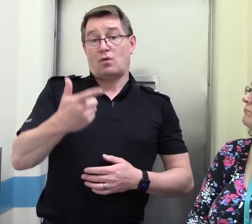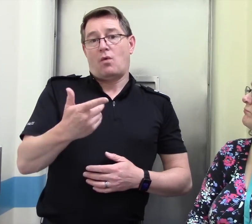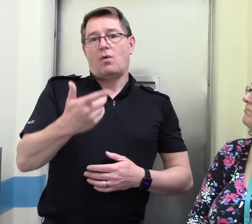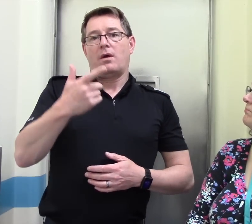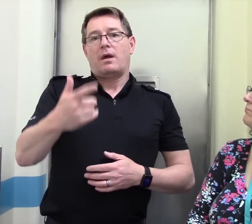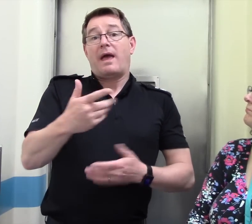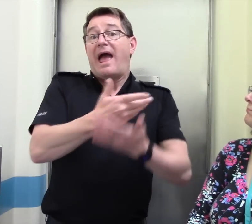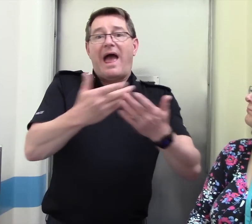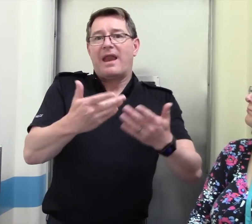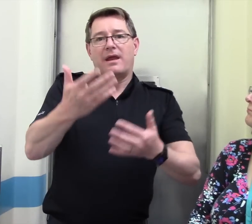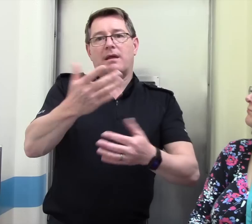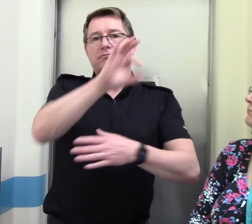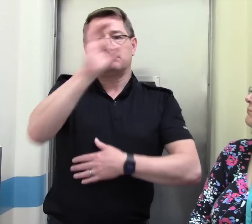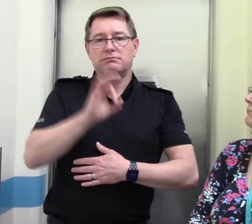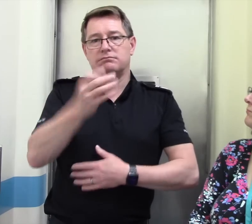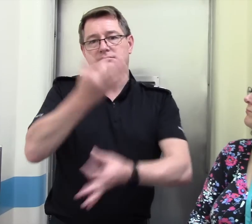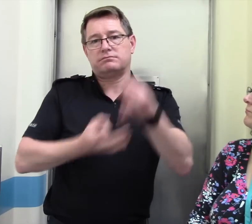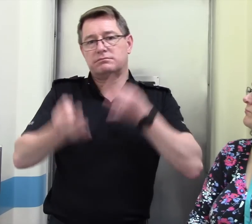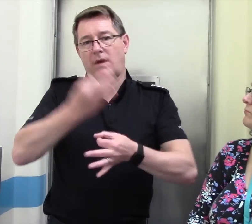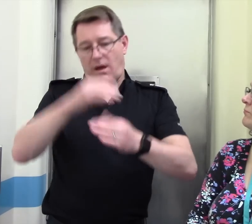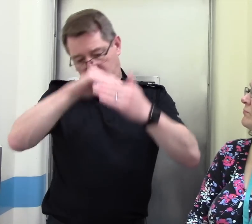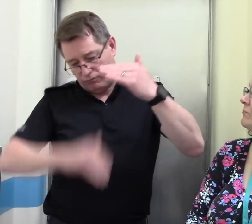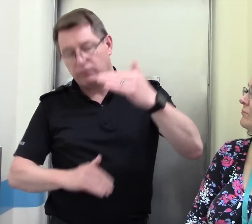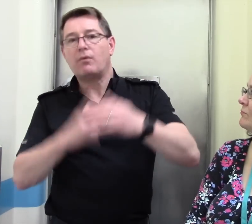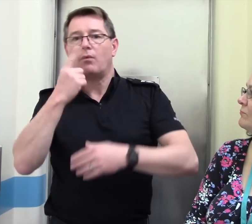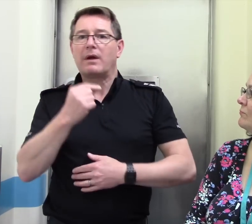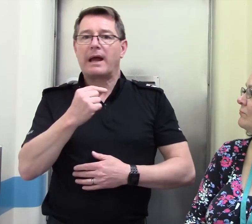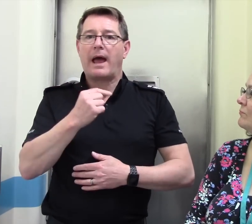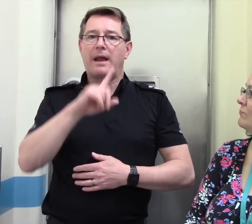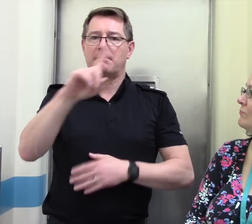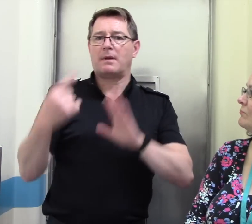If you have any questions, ask below